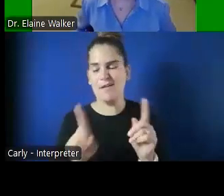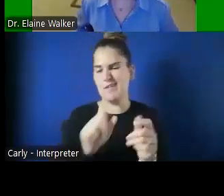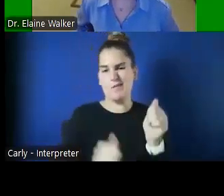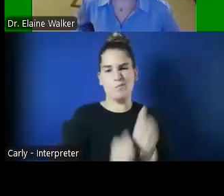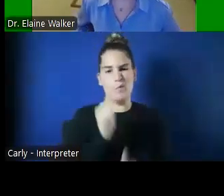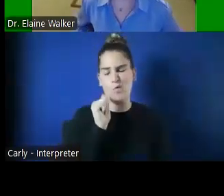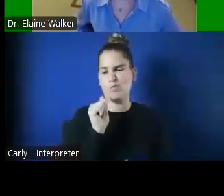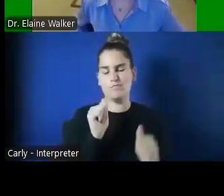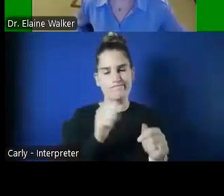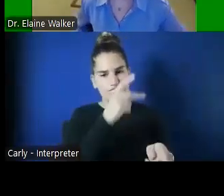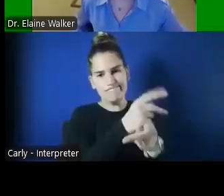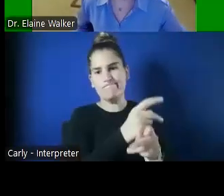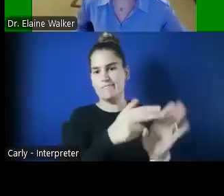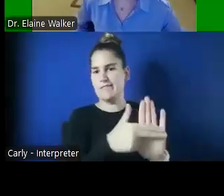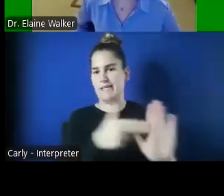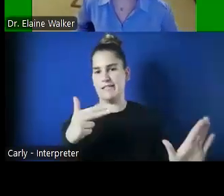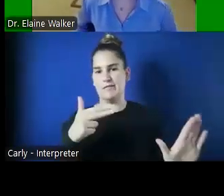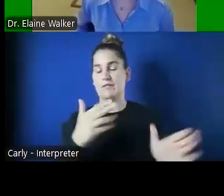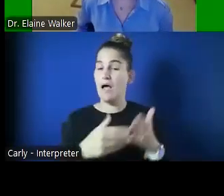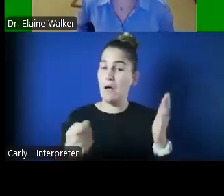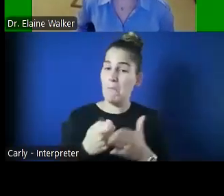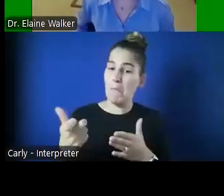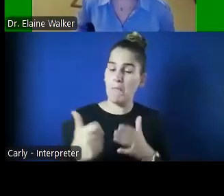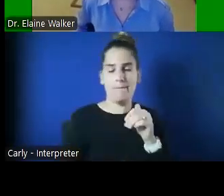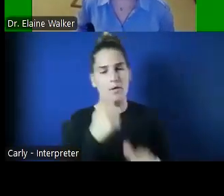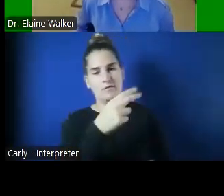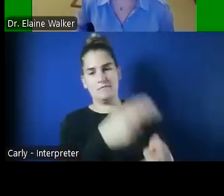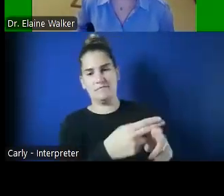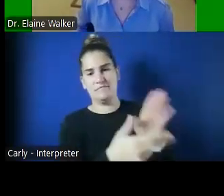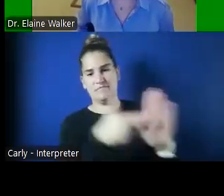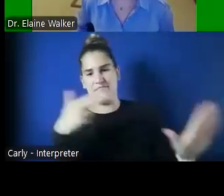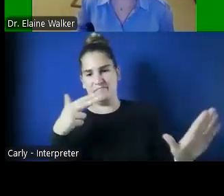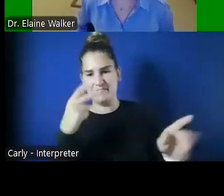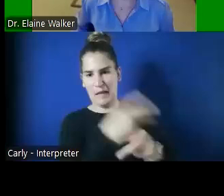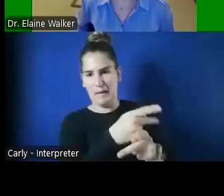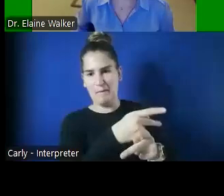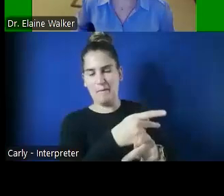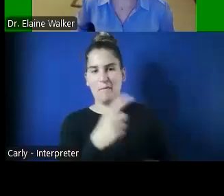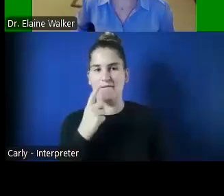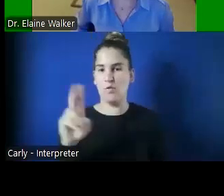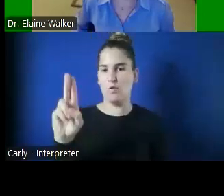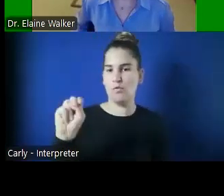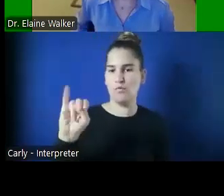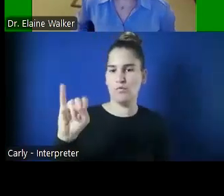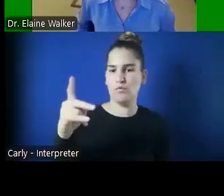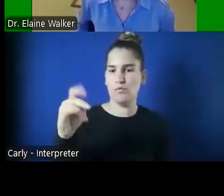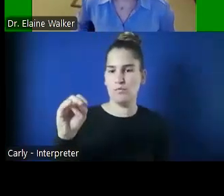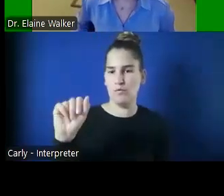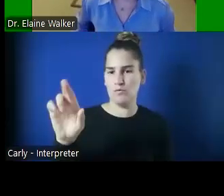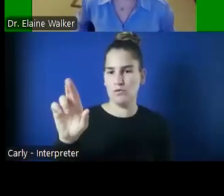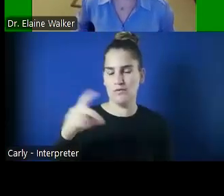diagnosis in other words they continued to meet criteria for unipolar depression so high levels of